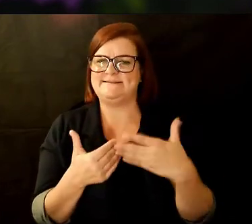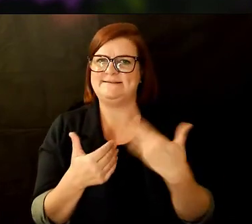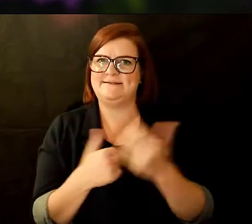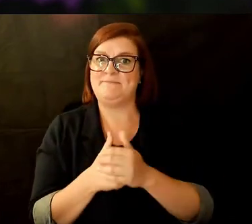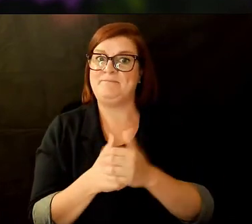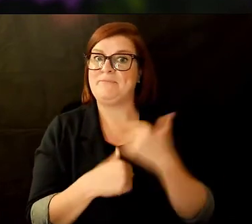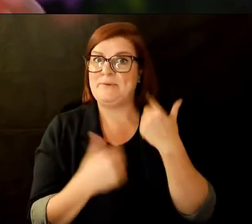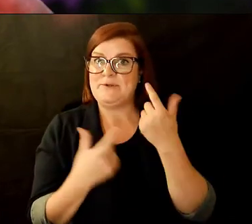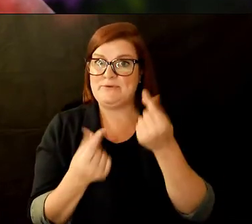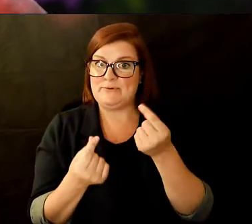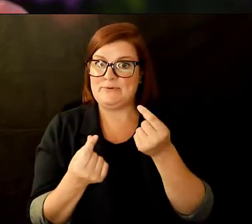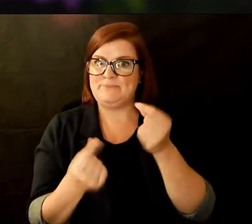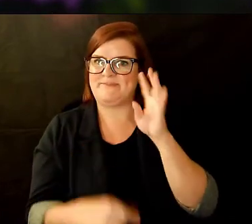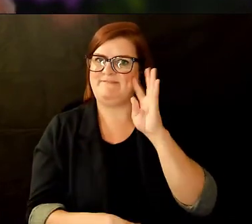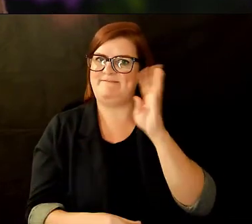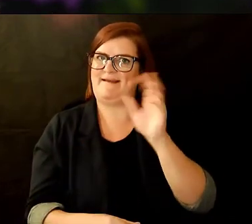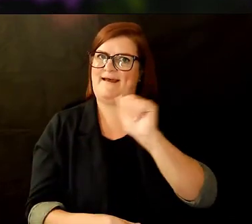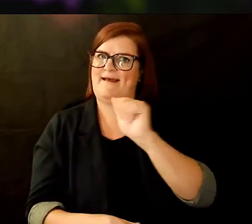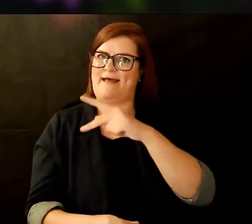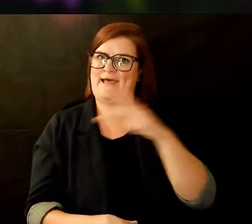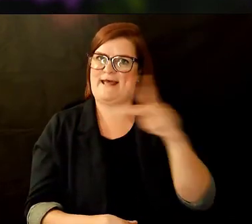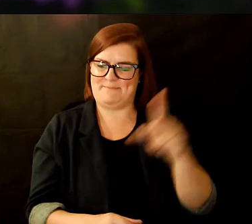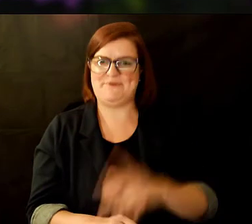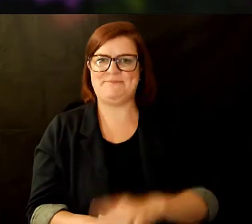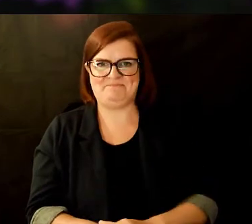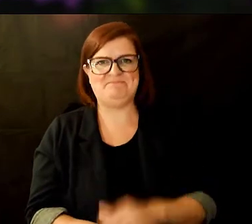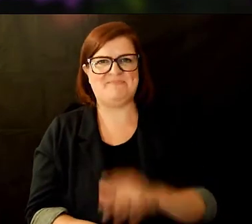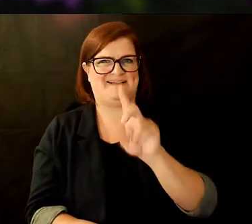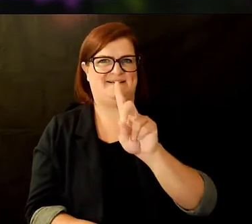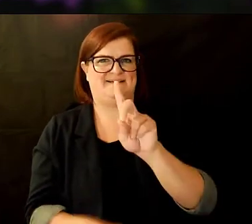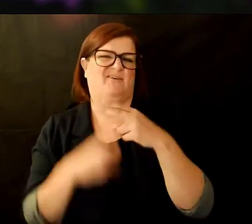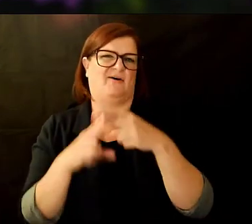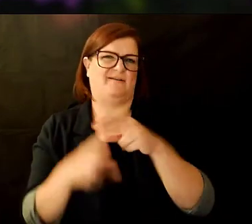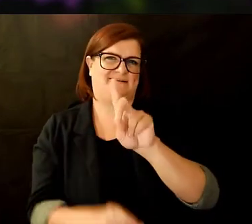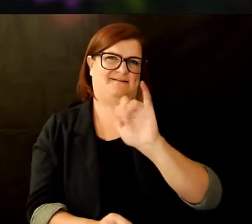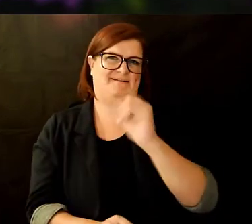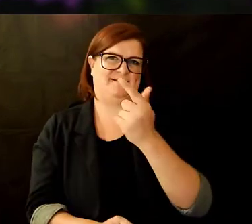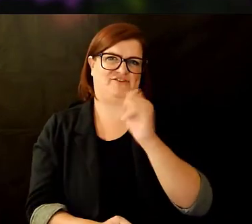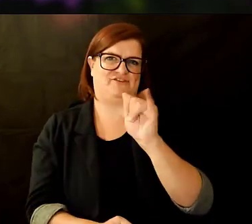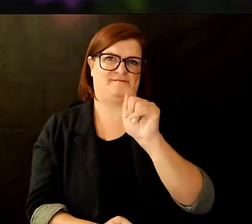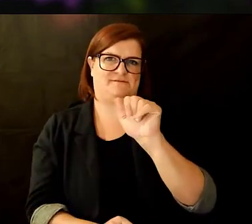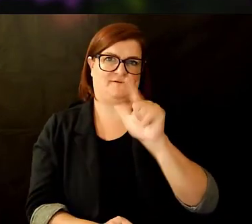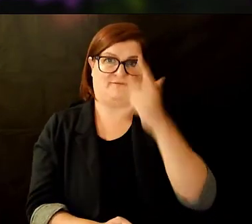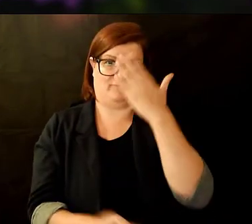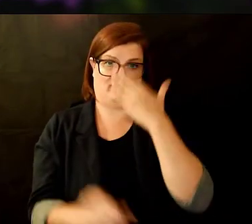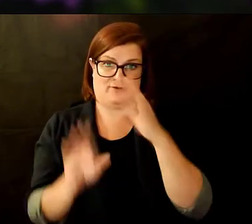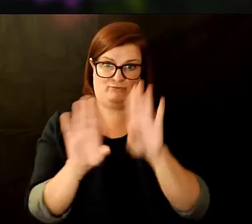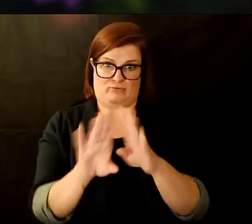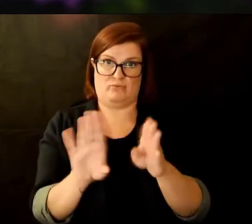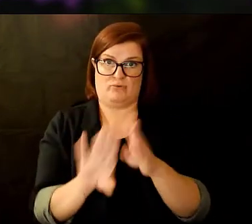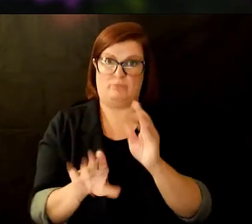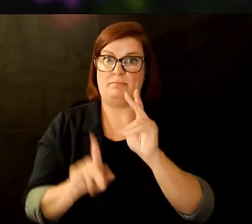So we've invented an app. It's our Digital Front Door where people can make appointments.